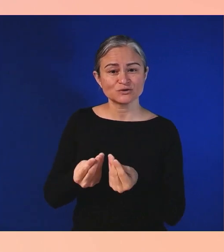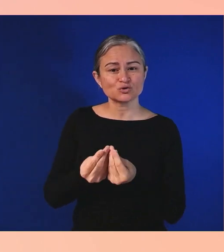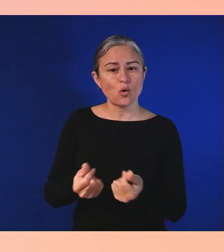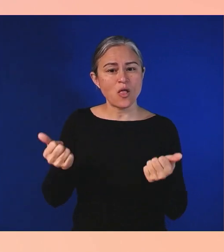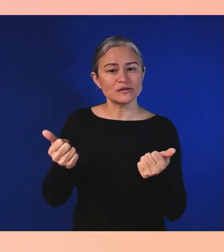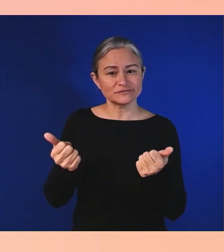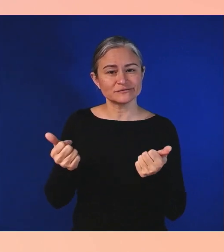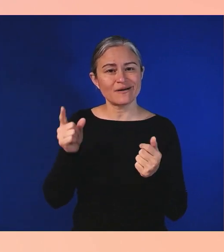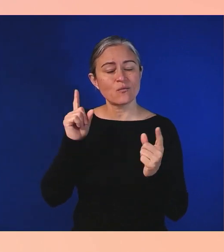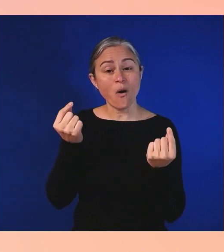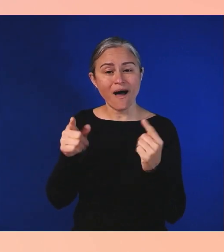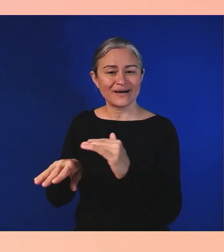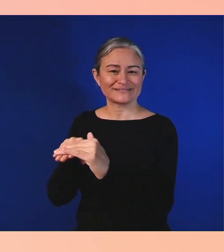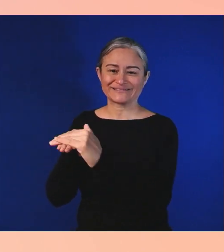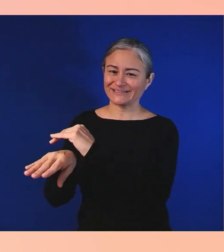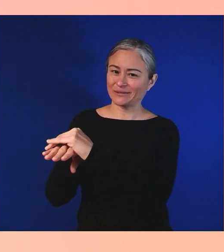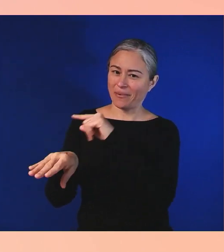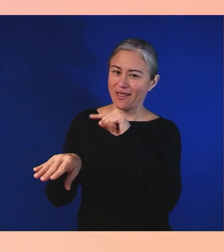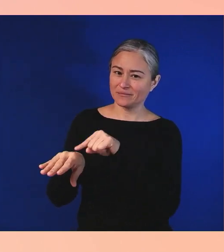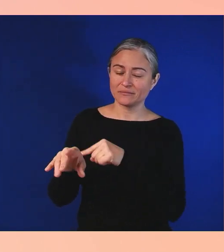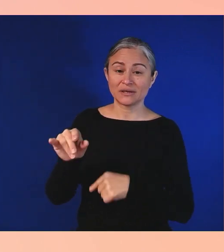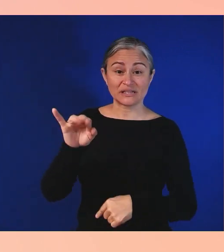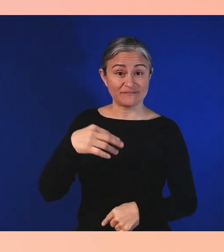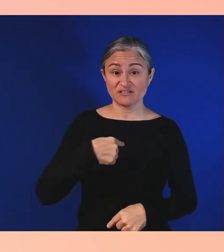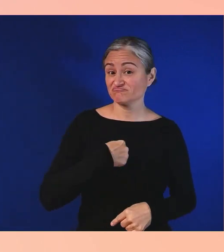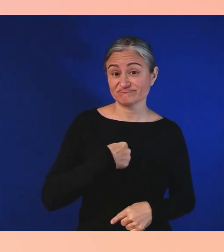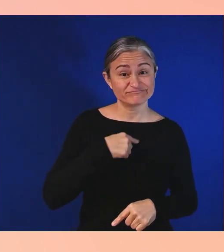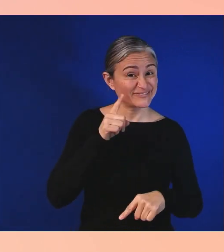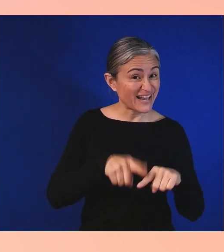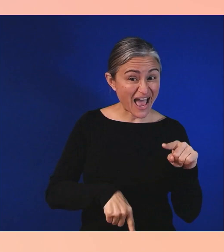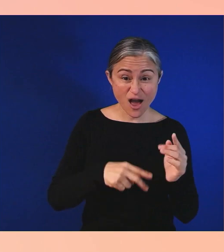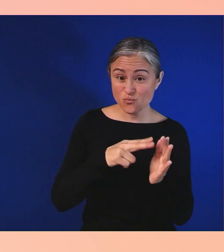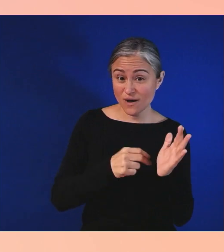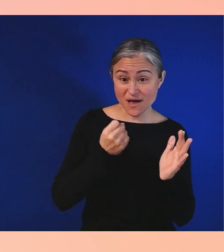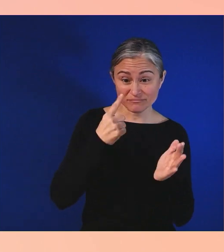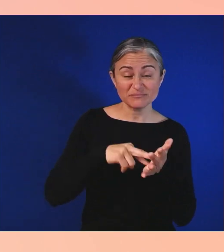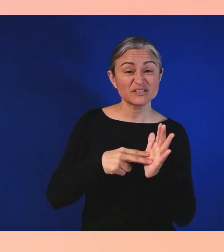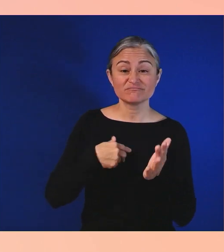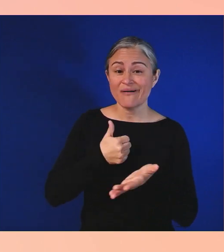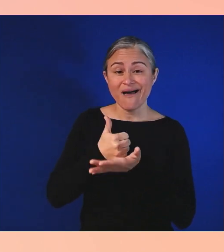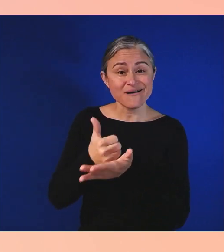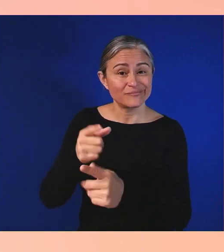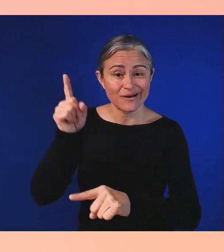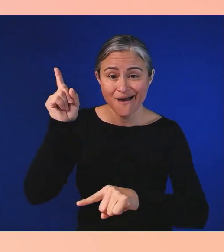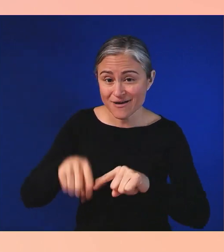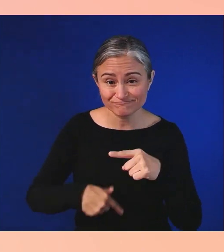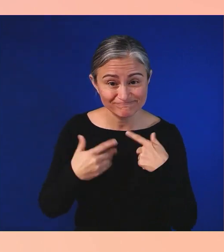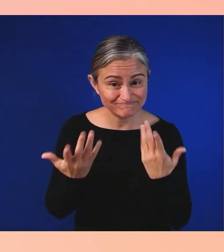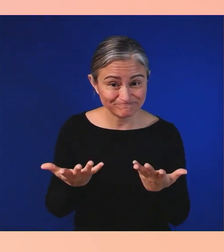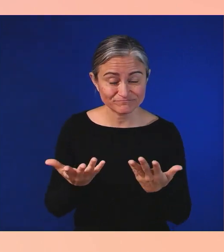Number 2, the user interface and user experience should be really simple and minimalistic so that the end-user